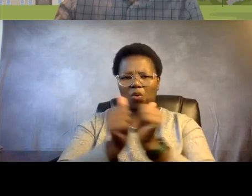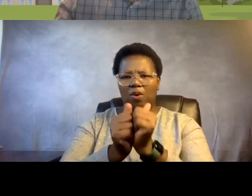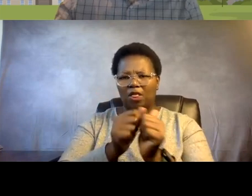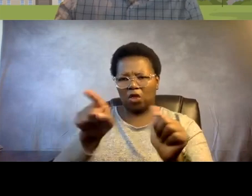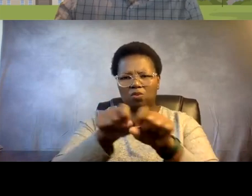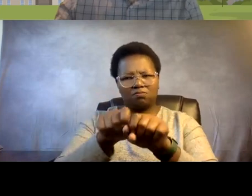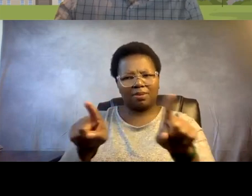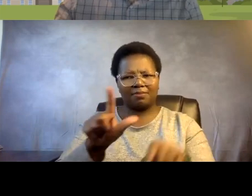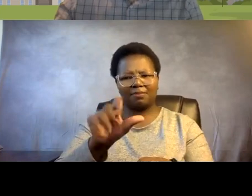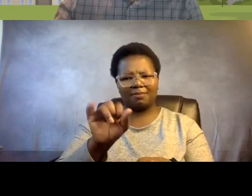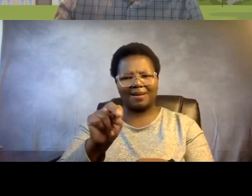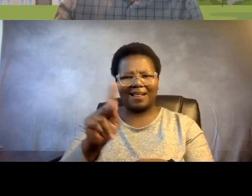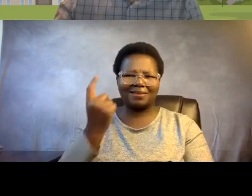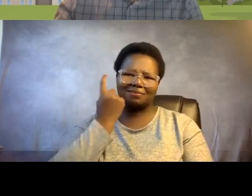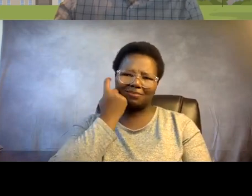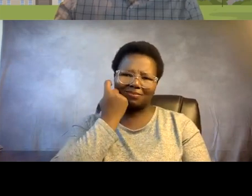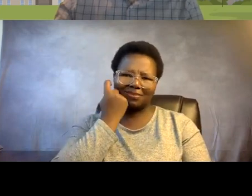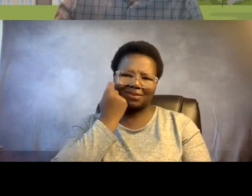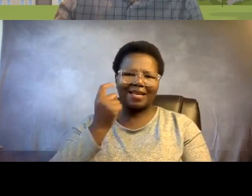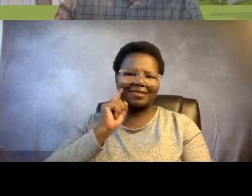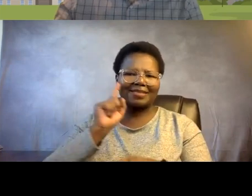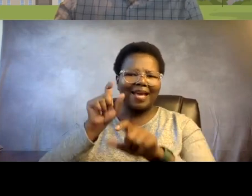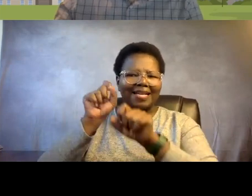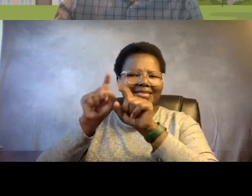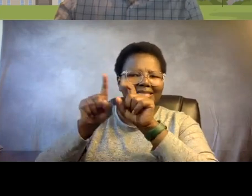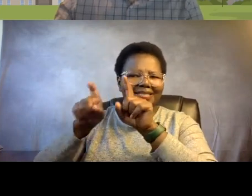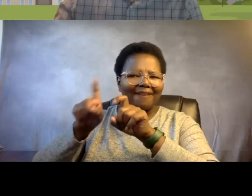of the surveys with screen reader users, if you do want to dig a little deeper in those questions.